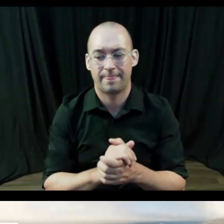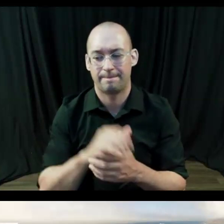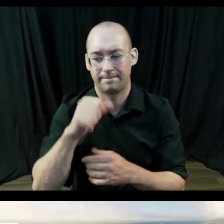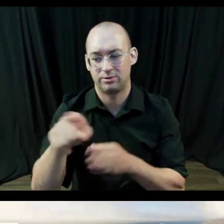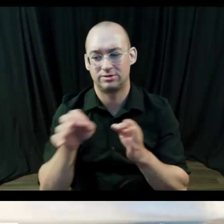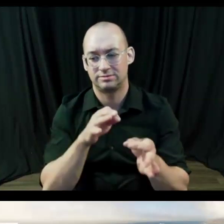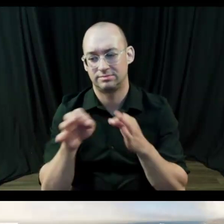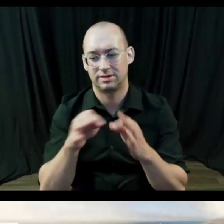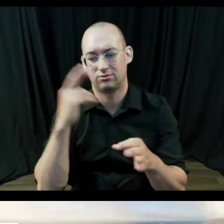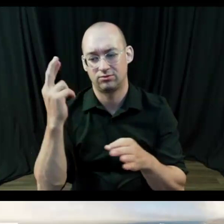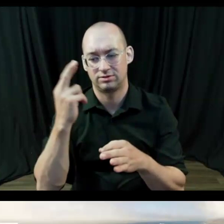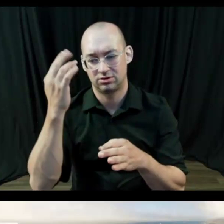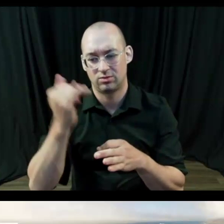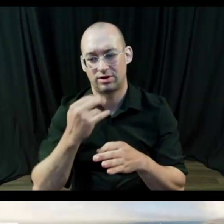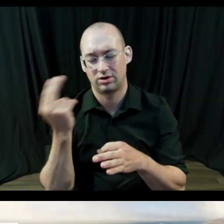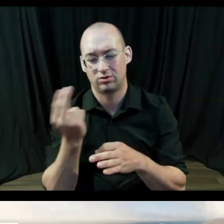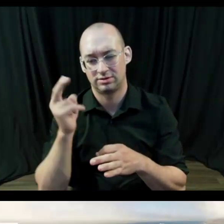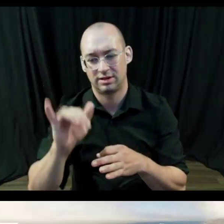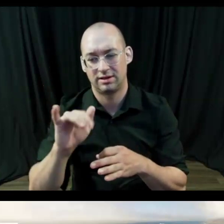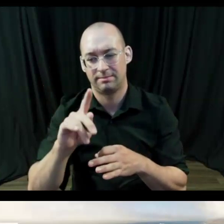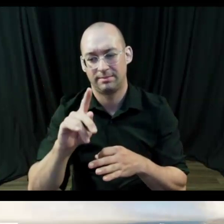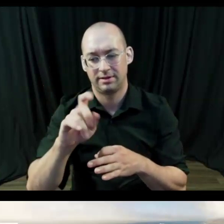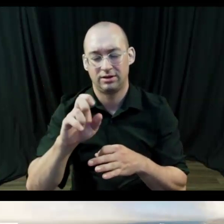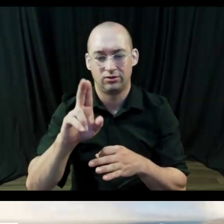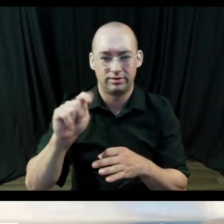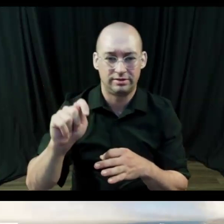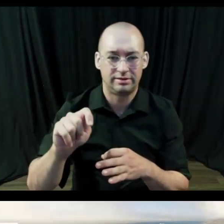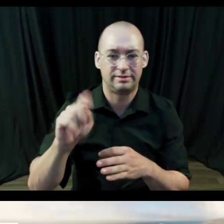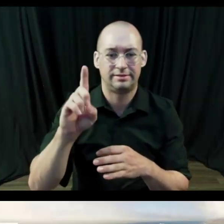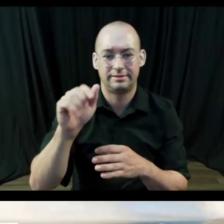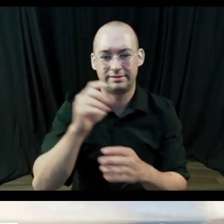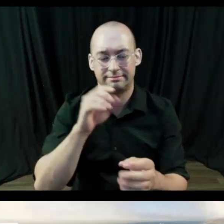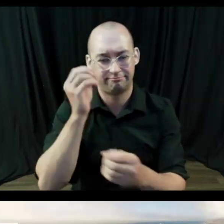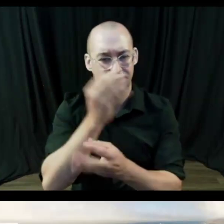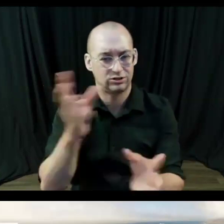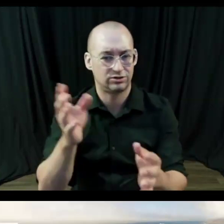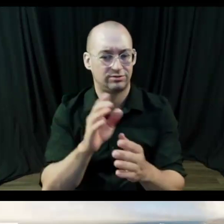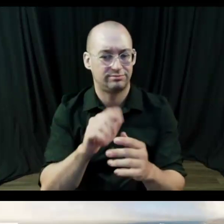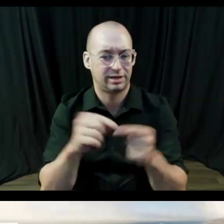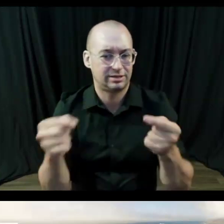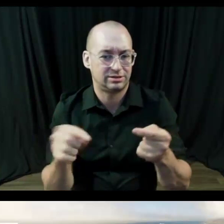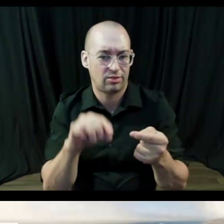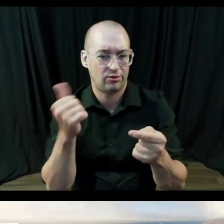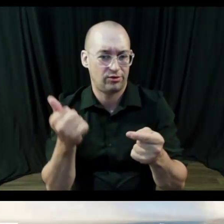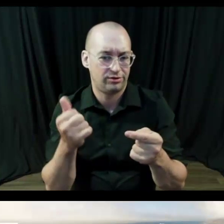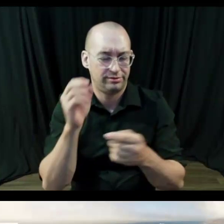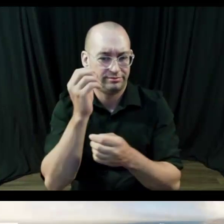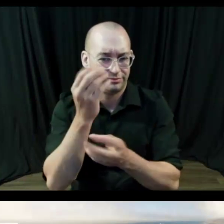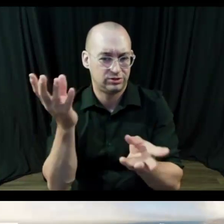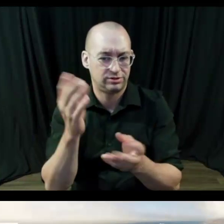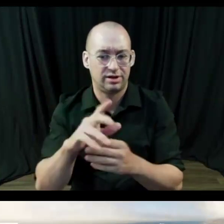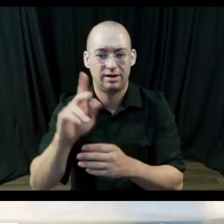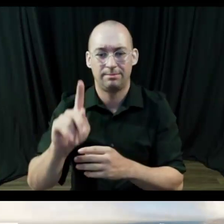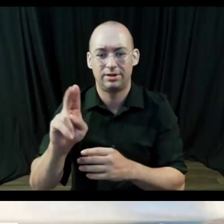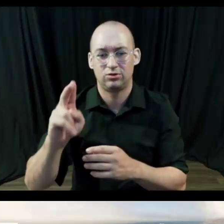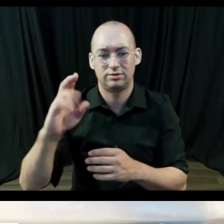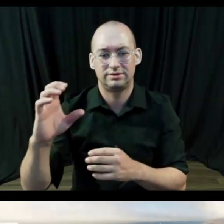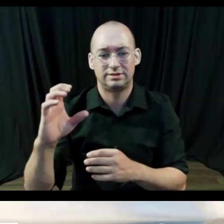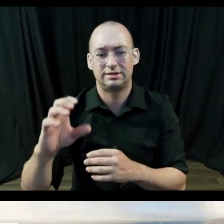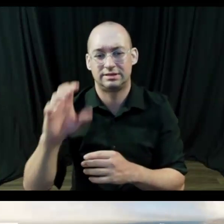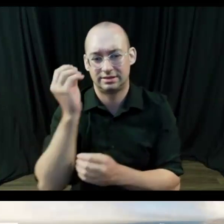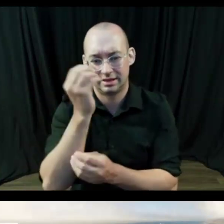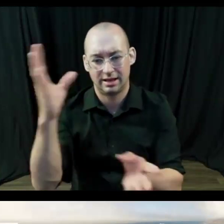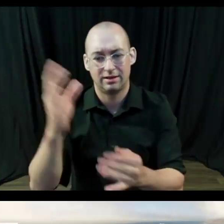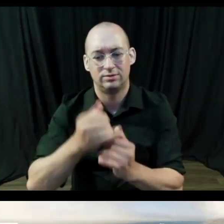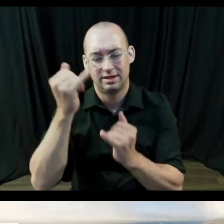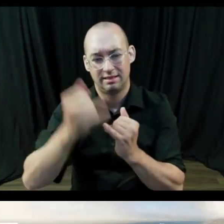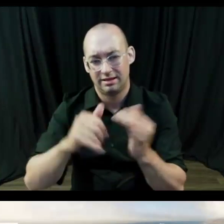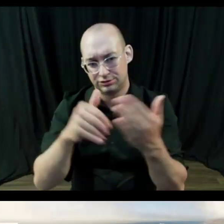behind using the PUC data versus the other data? Yeah, so the PUC's data was last updated a lot